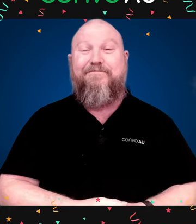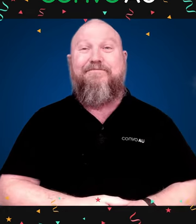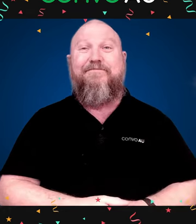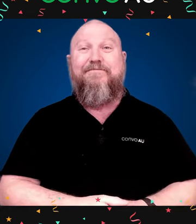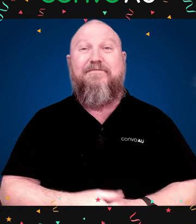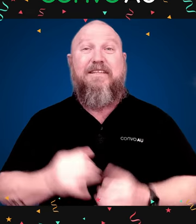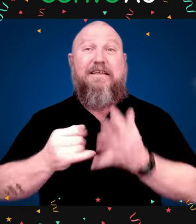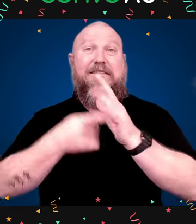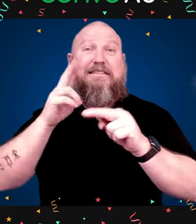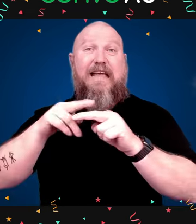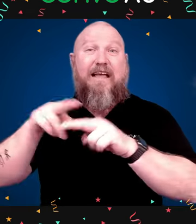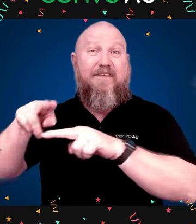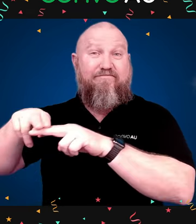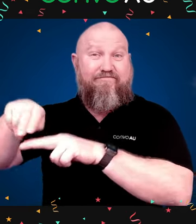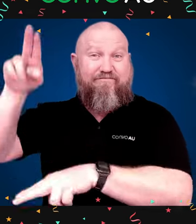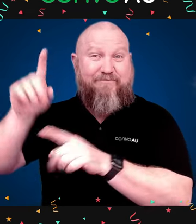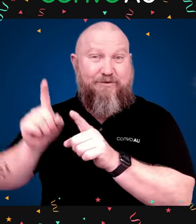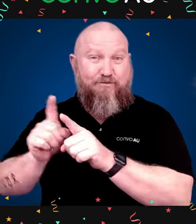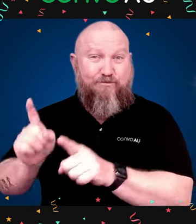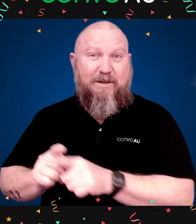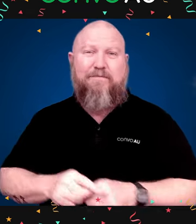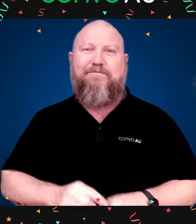and our core staff also increased.